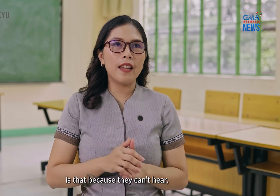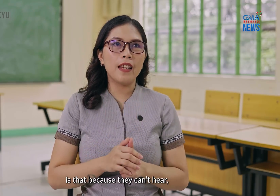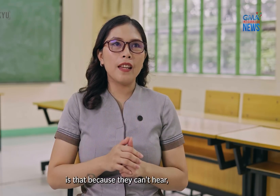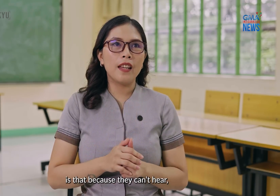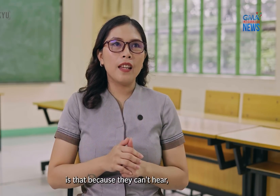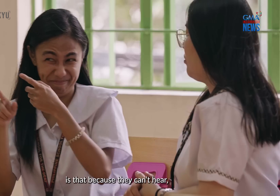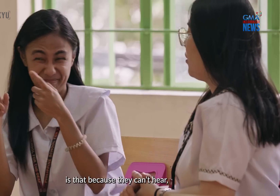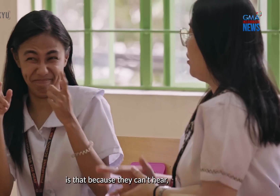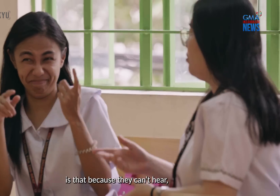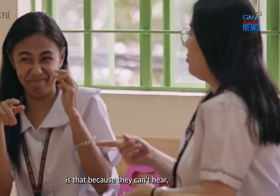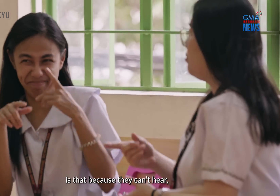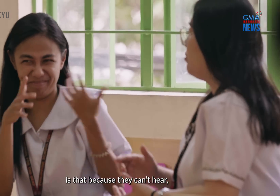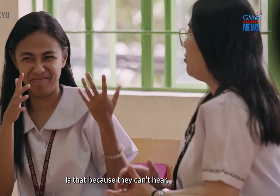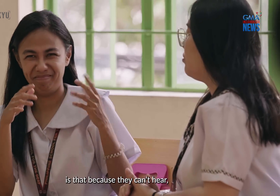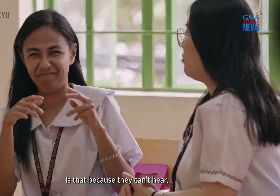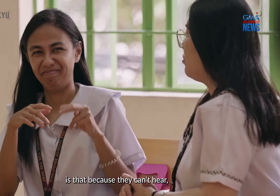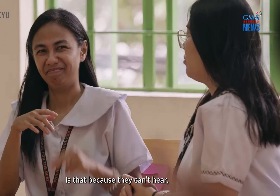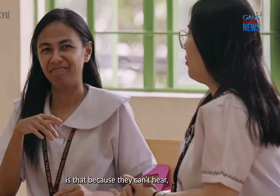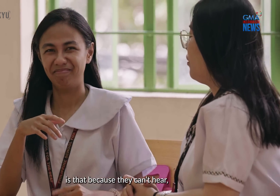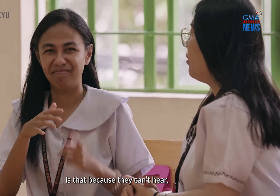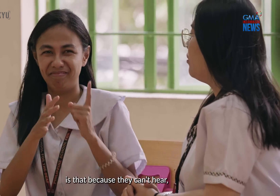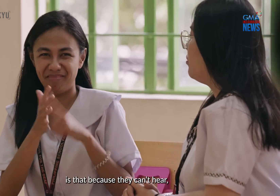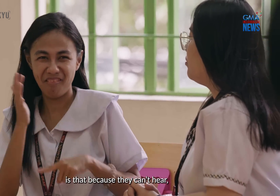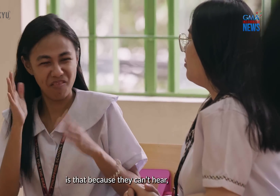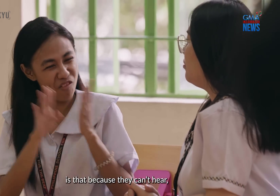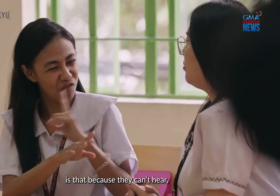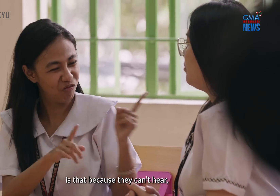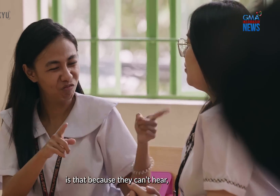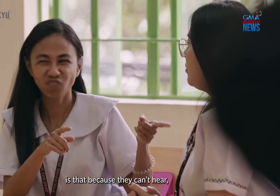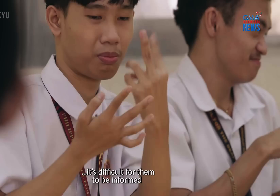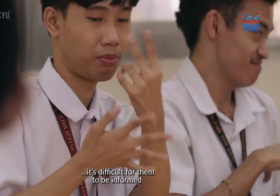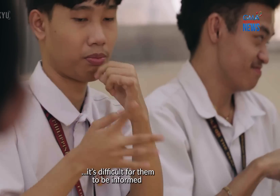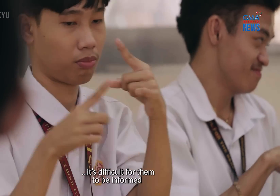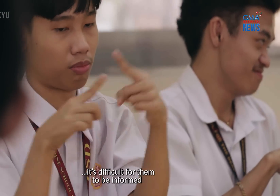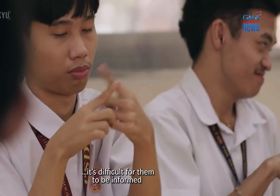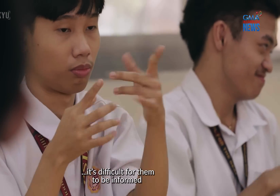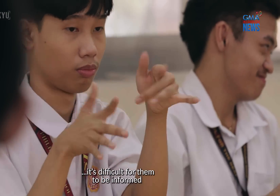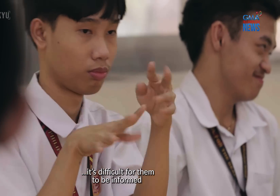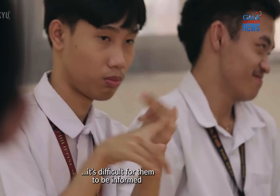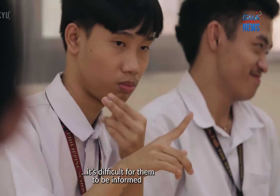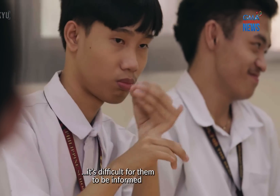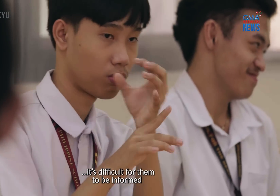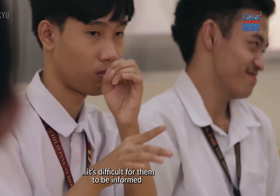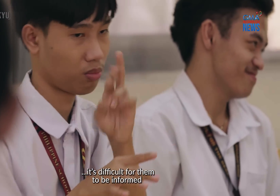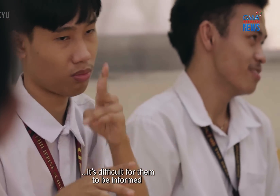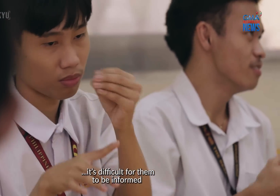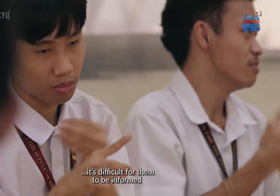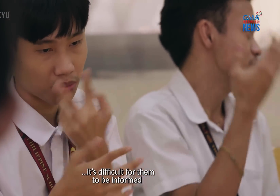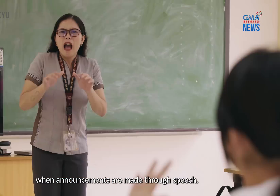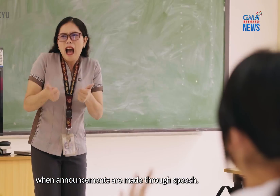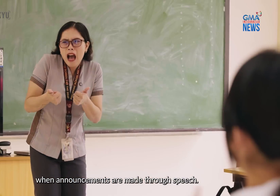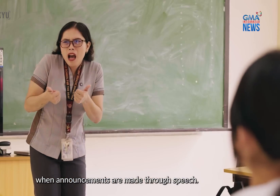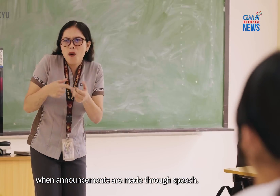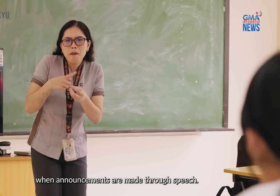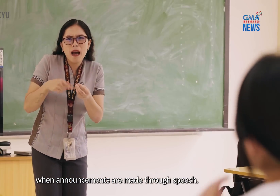Please sit down. Our problem here in the Deaf community